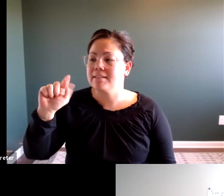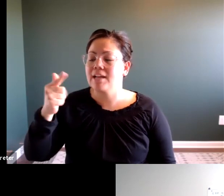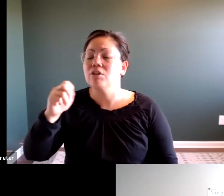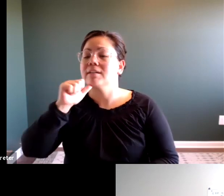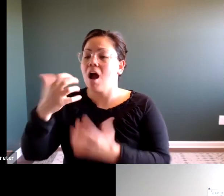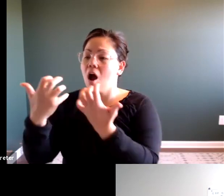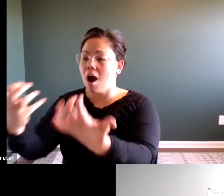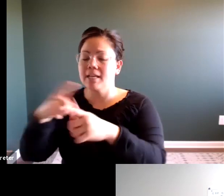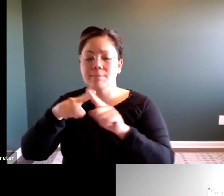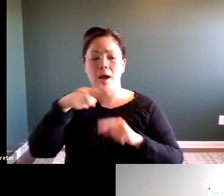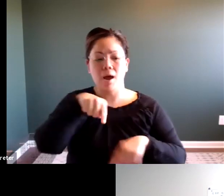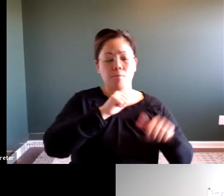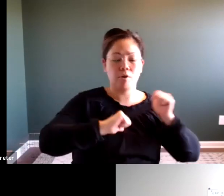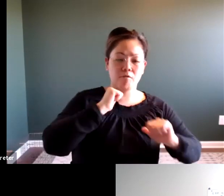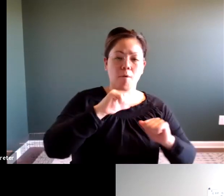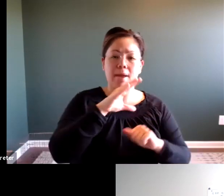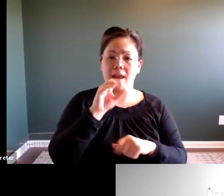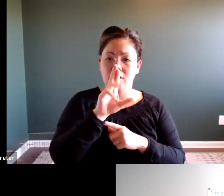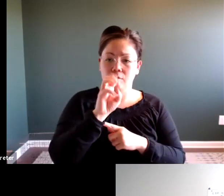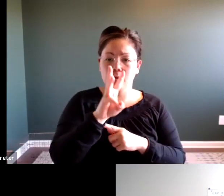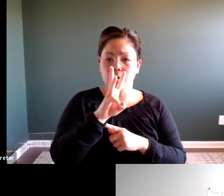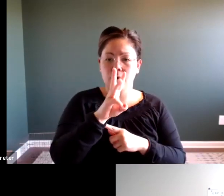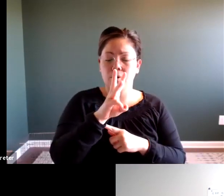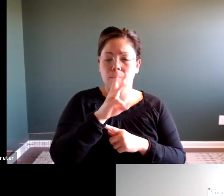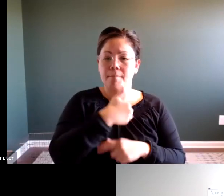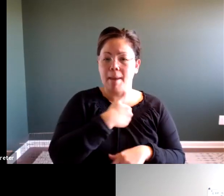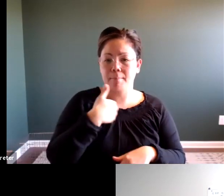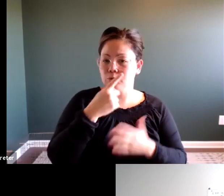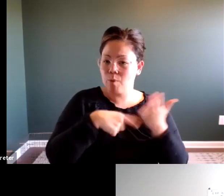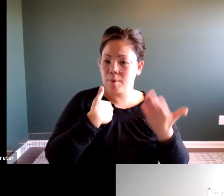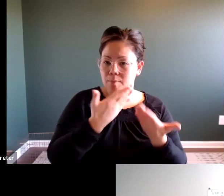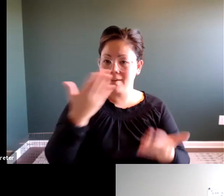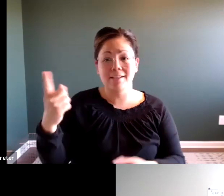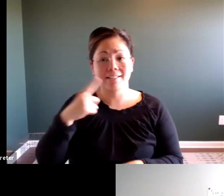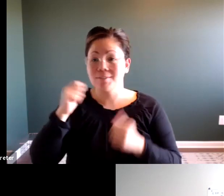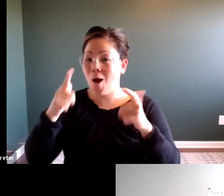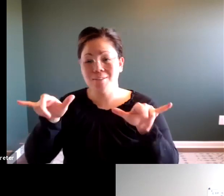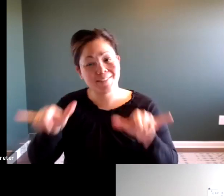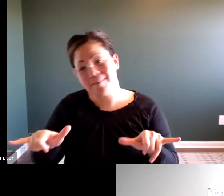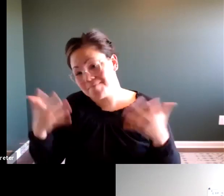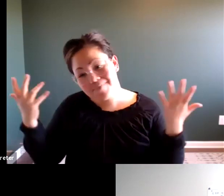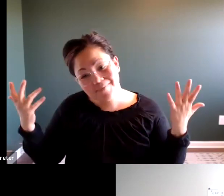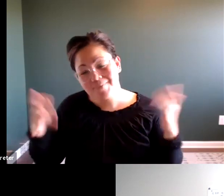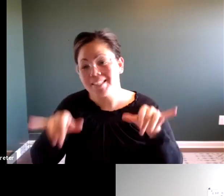and crew members, what are your recommendations? I think it's all of the same things, it's wearing masks